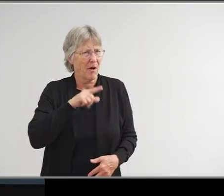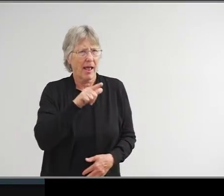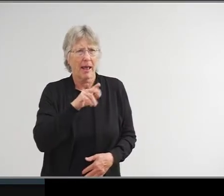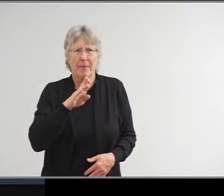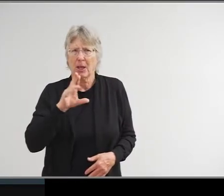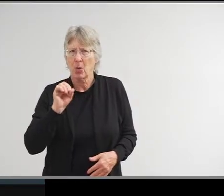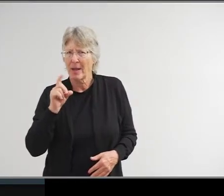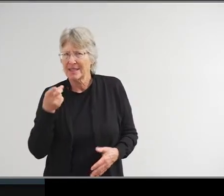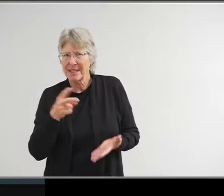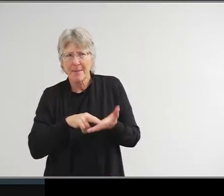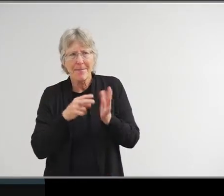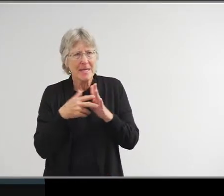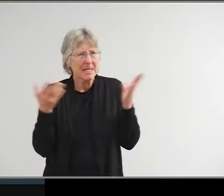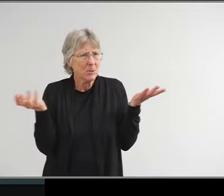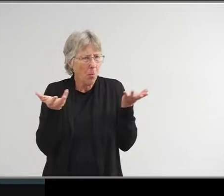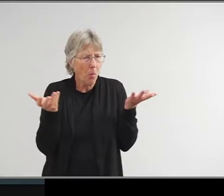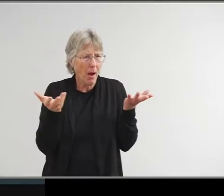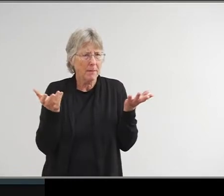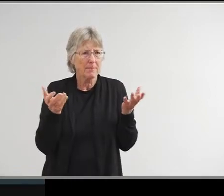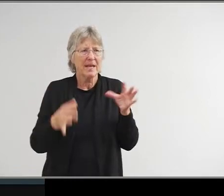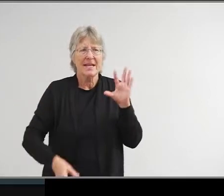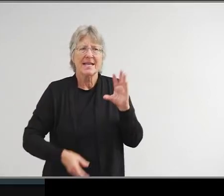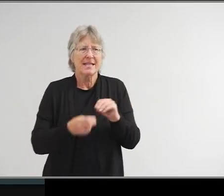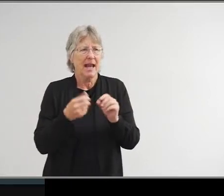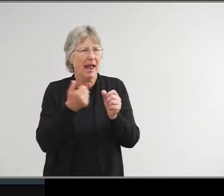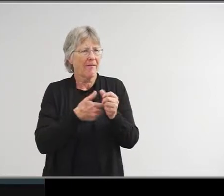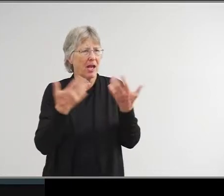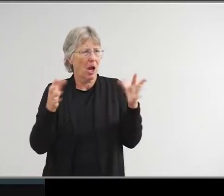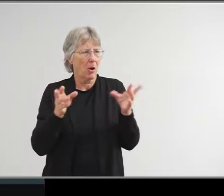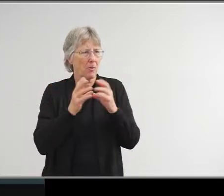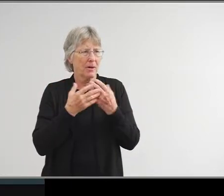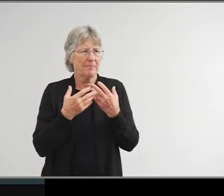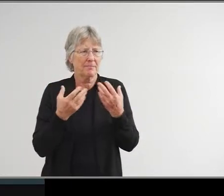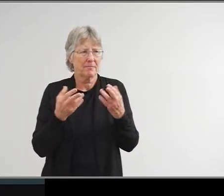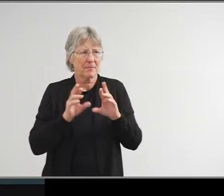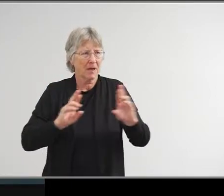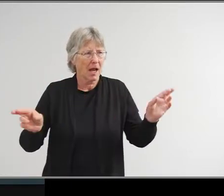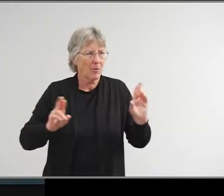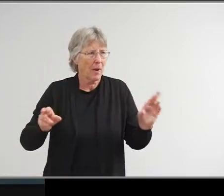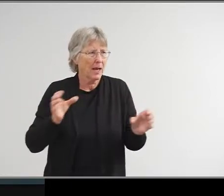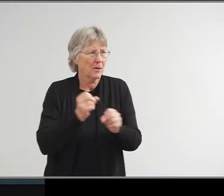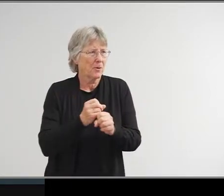In addition to everything that we've already done to prepare students to come back,